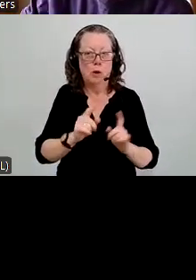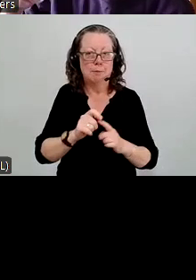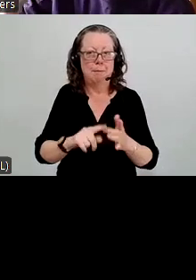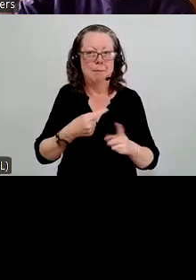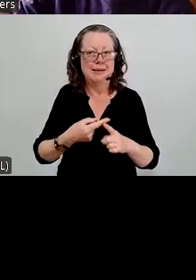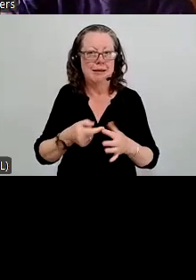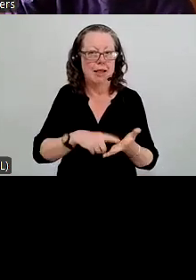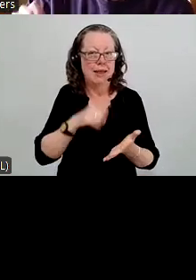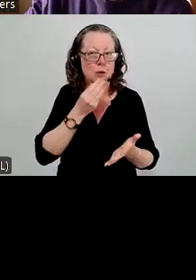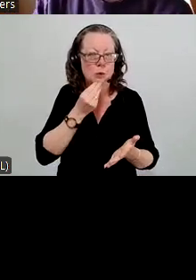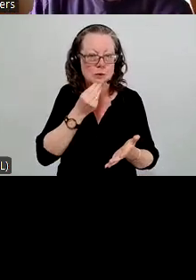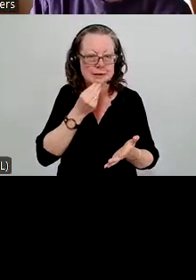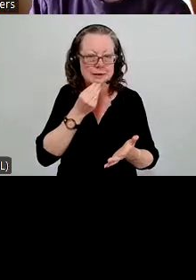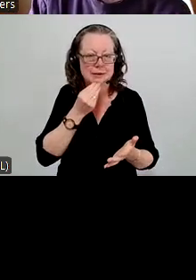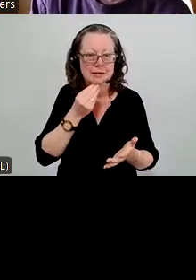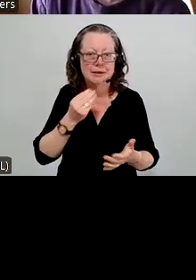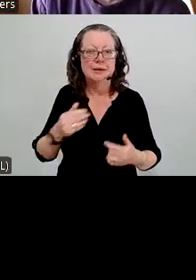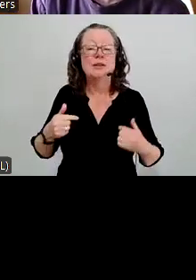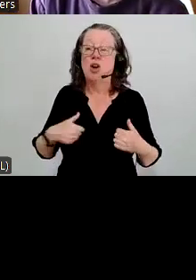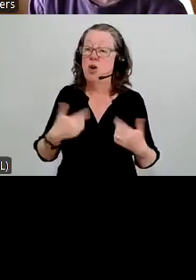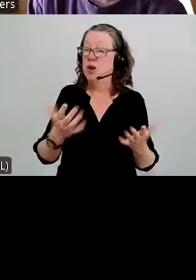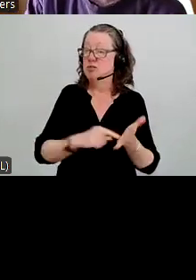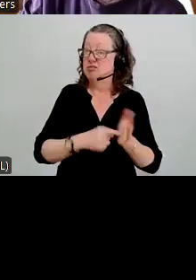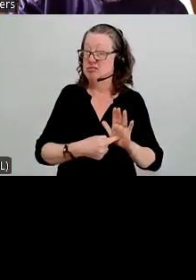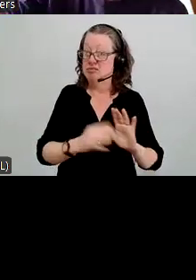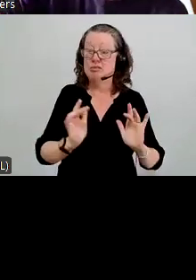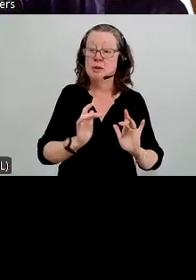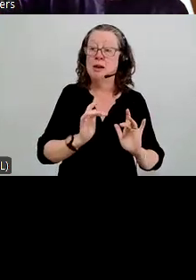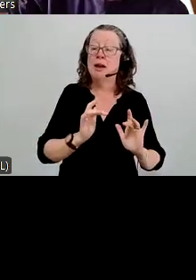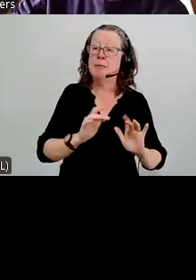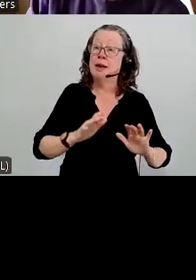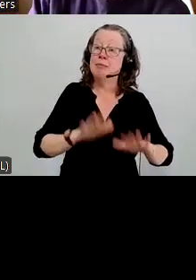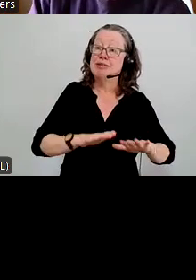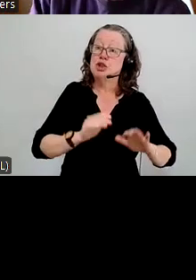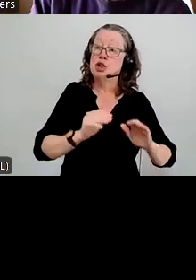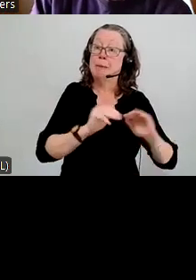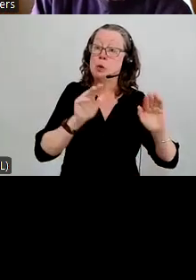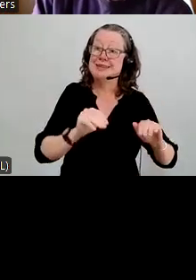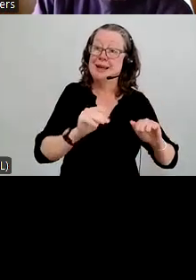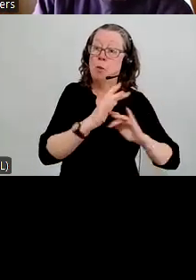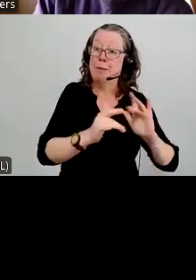I can click the button for the Google Tag Assistant extension. What that does is present a list